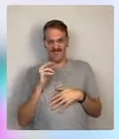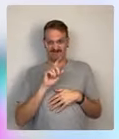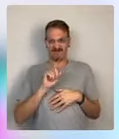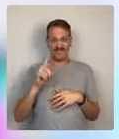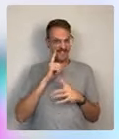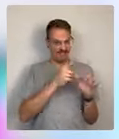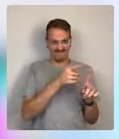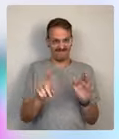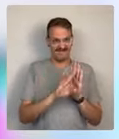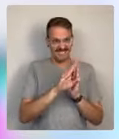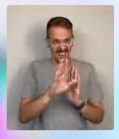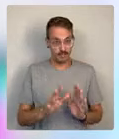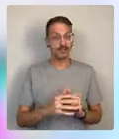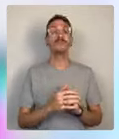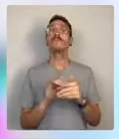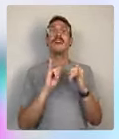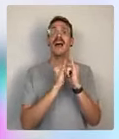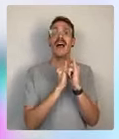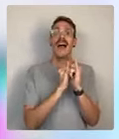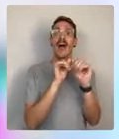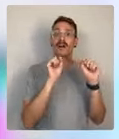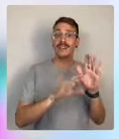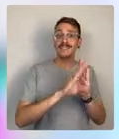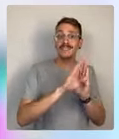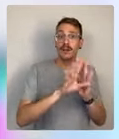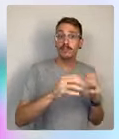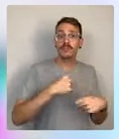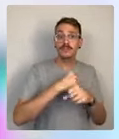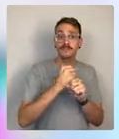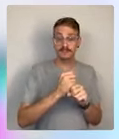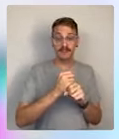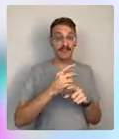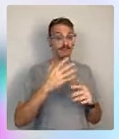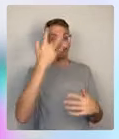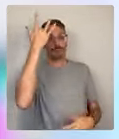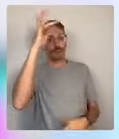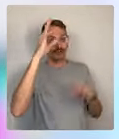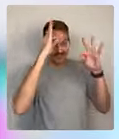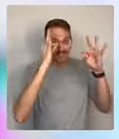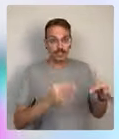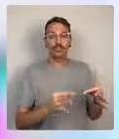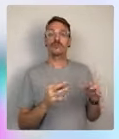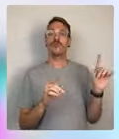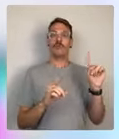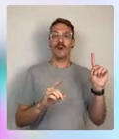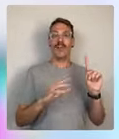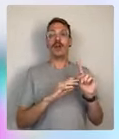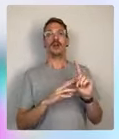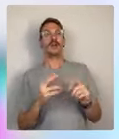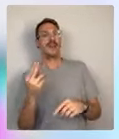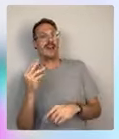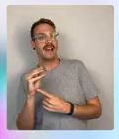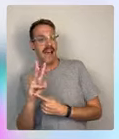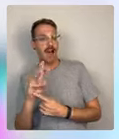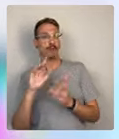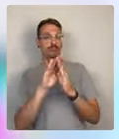Selfishly, I wanna ask a question for the developers. So, how can developers make smart decisions about where